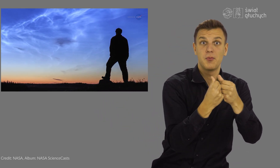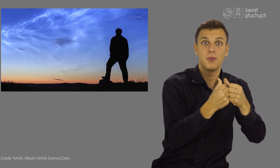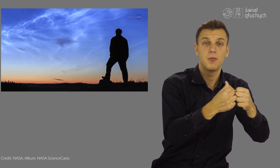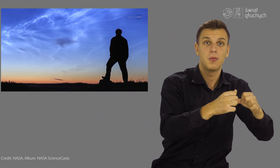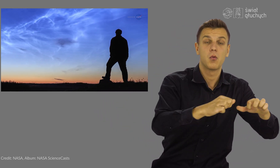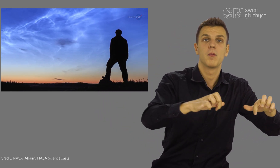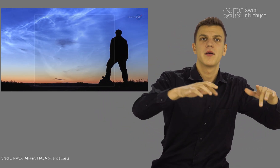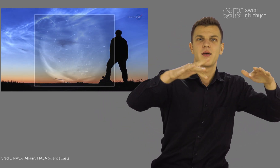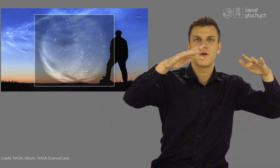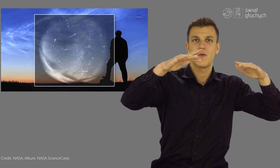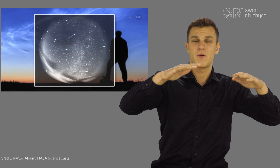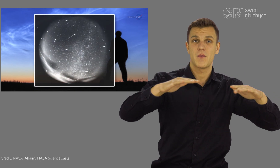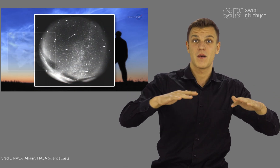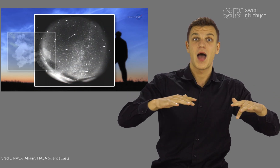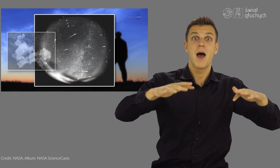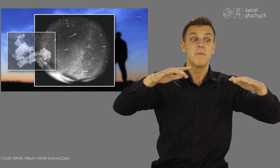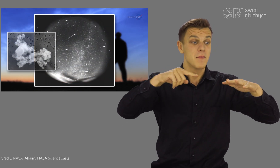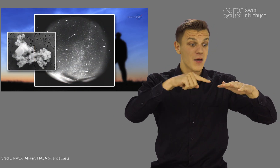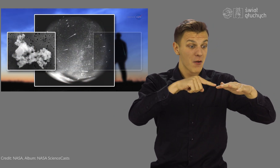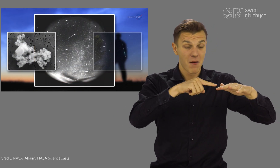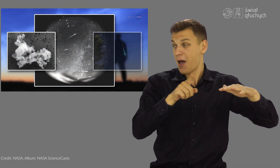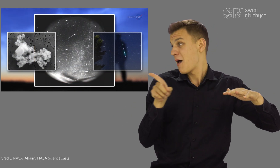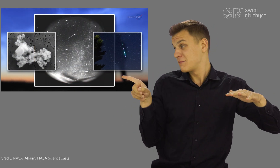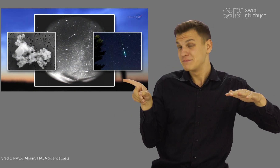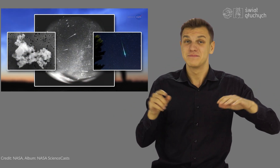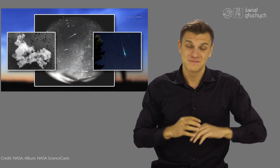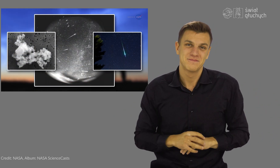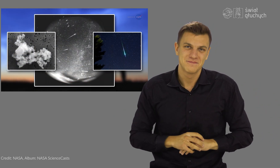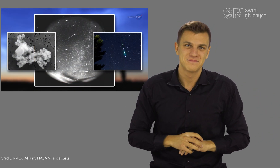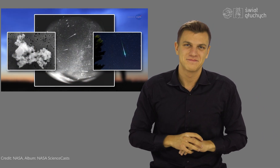Which fall into the Earth's atmosphere and burn up in it.